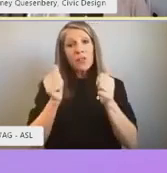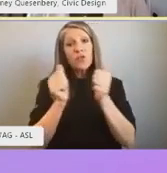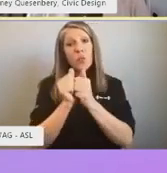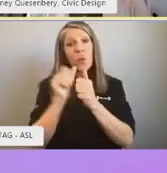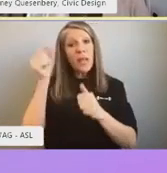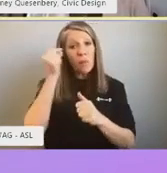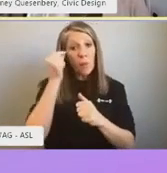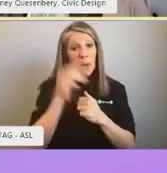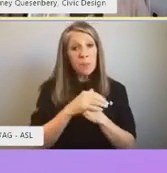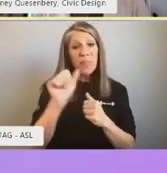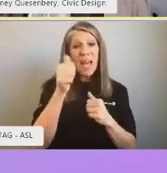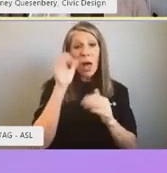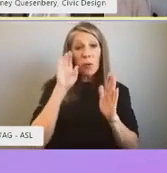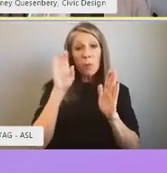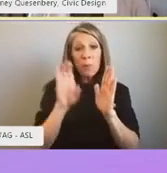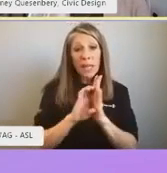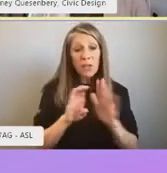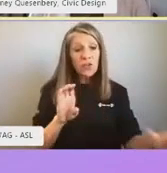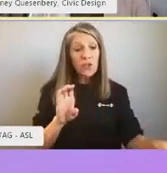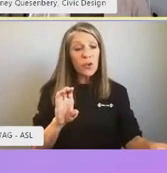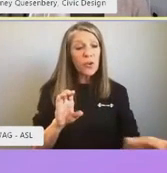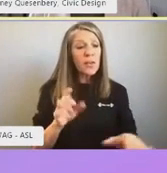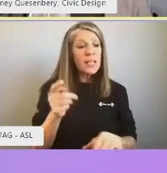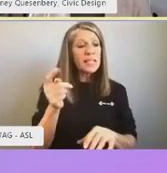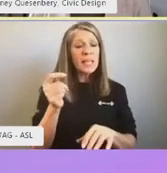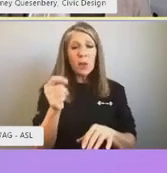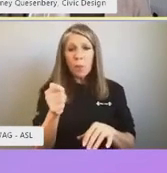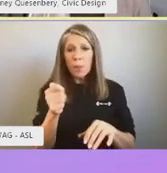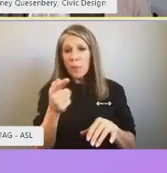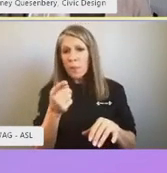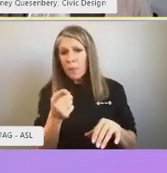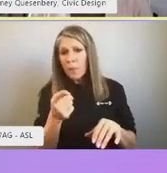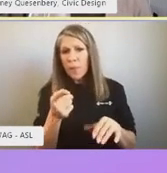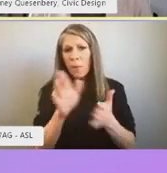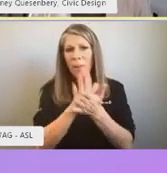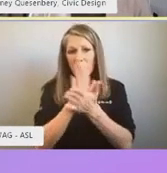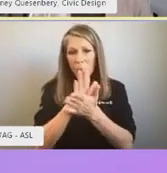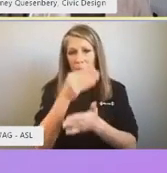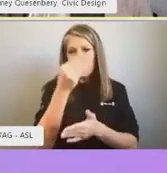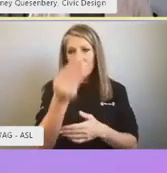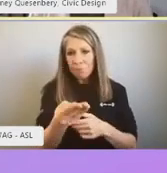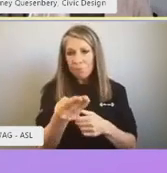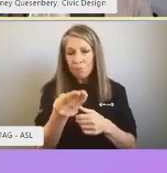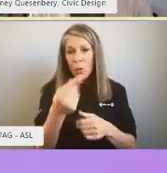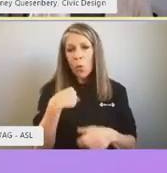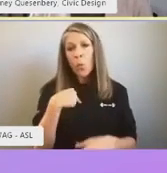designing universally interactive systems for all kinds of things, maybe not just for voting systems but all kinds of attractions for